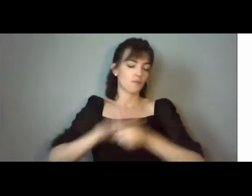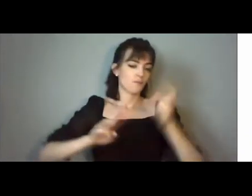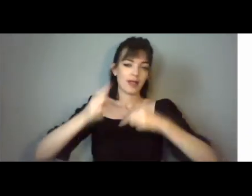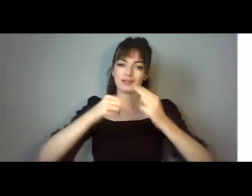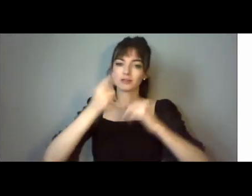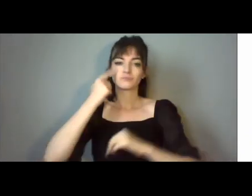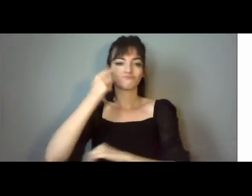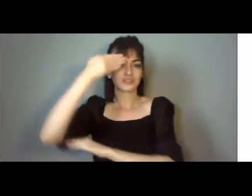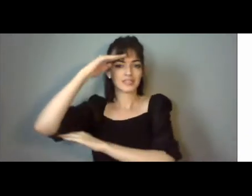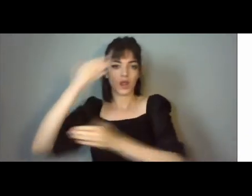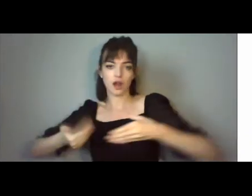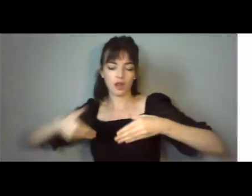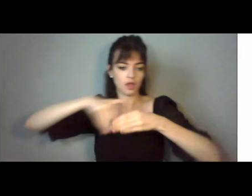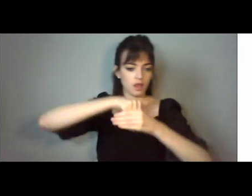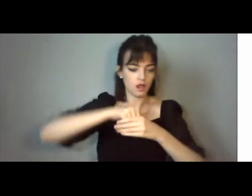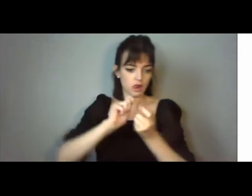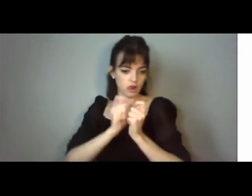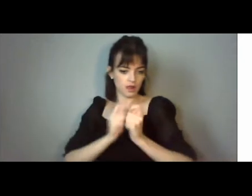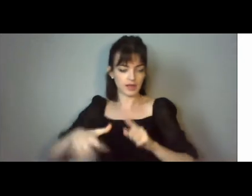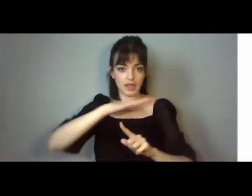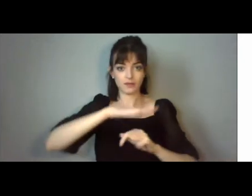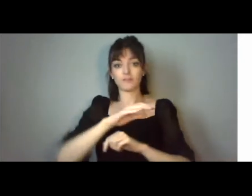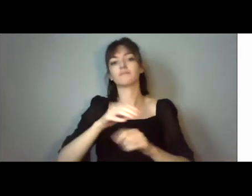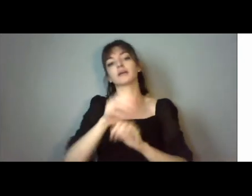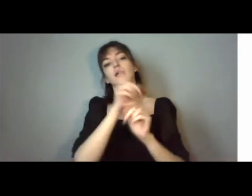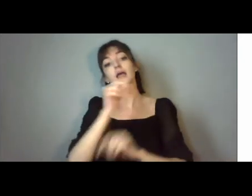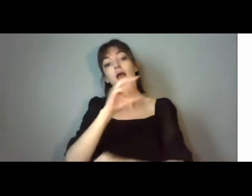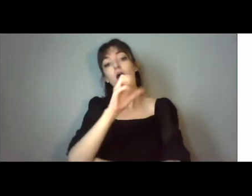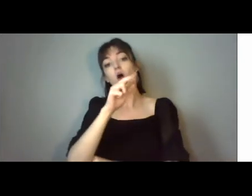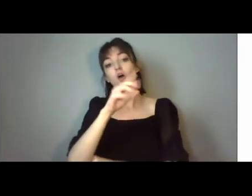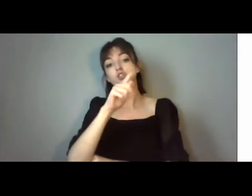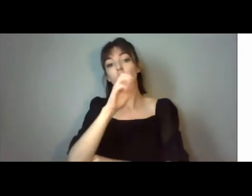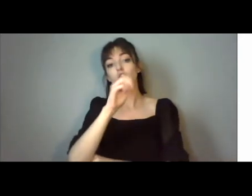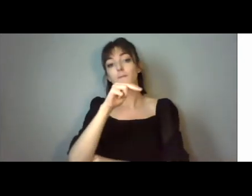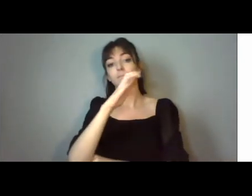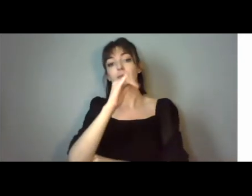in the area of autonomy and persons with disabilities. The application of the universal